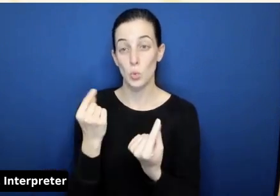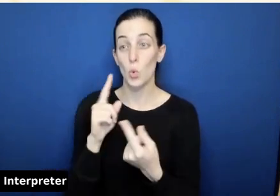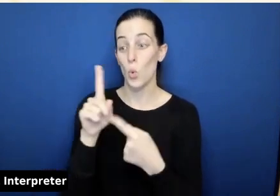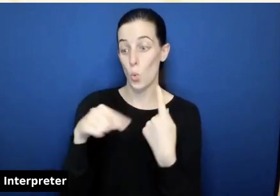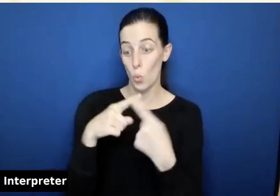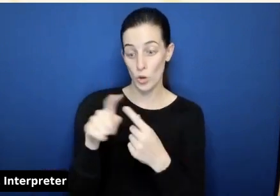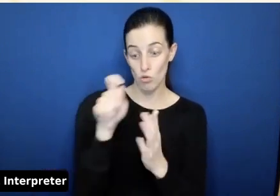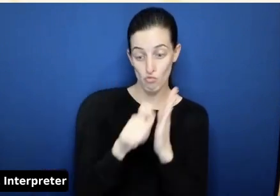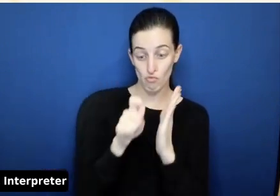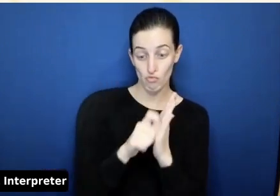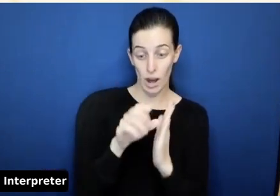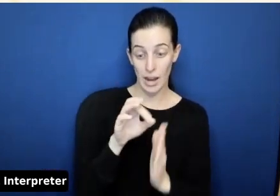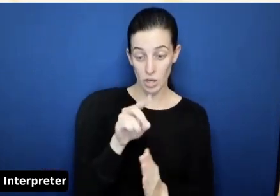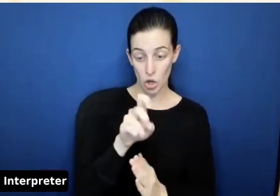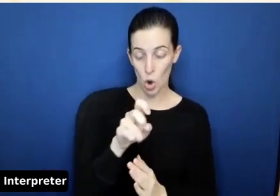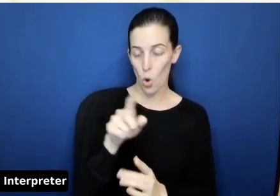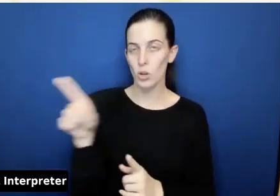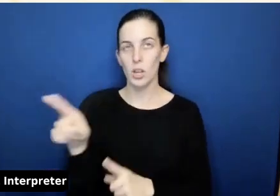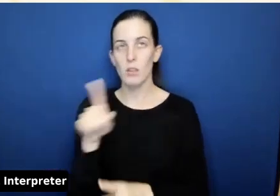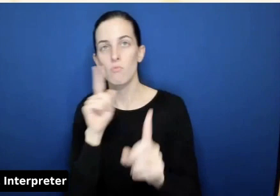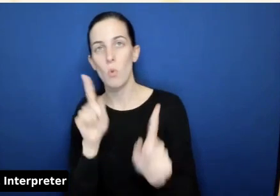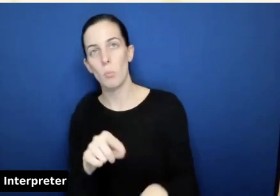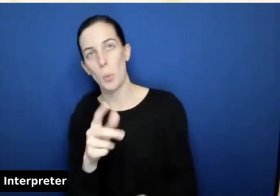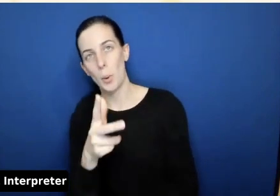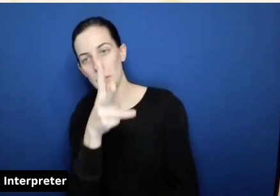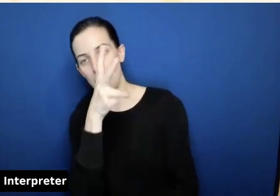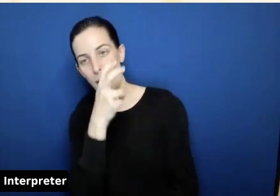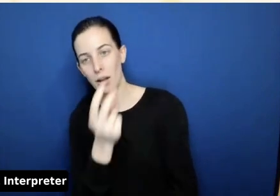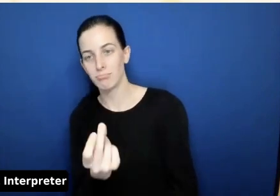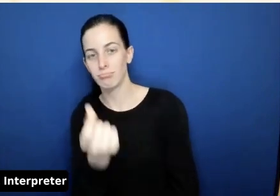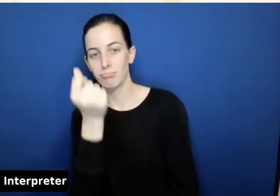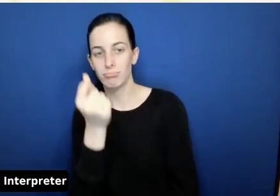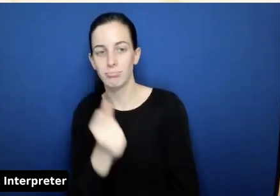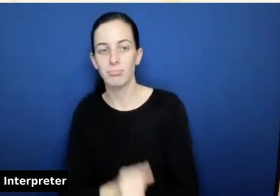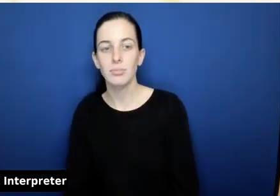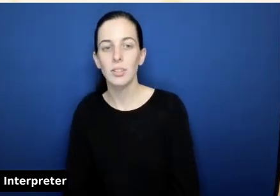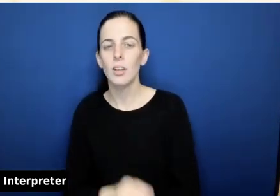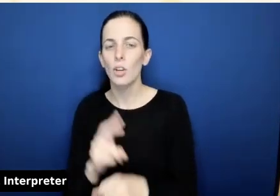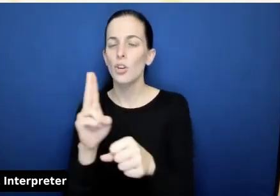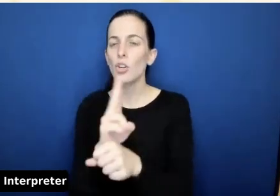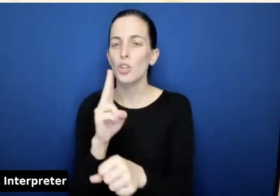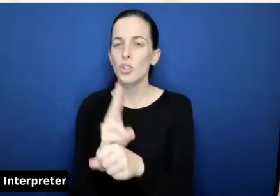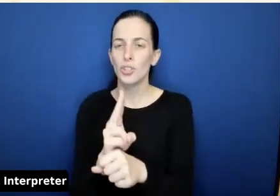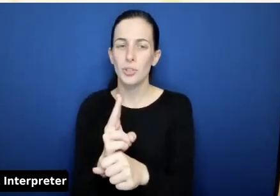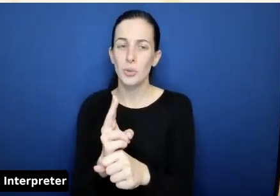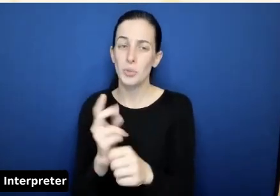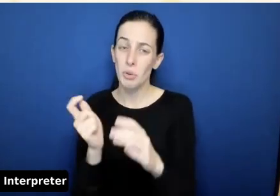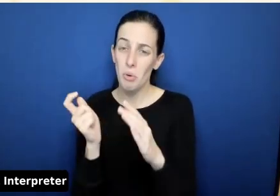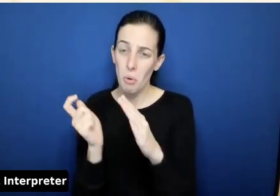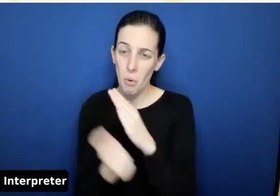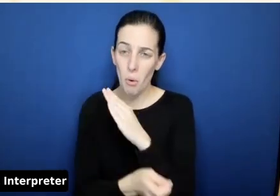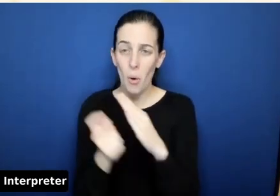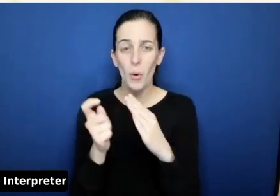Use automated accessibility checkers like AxeDevTools, Wave, et cetera, when you run your code in the browser.